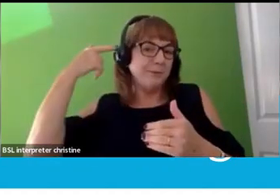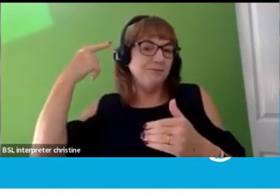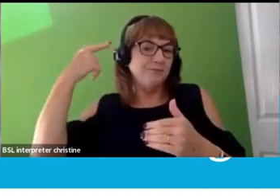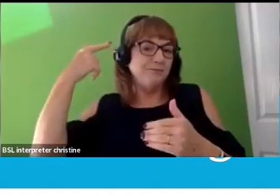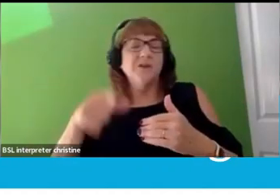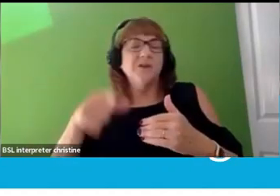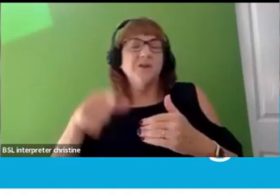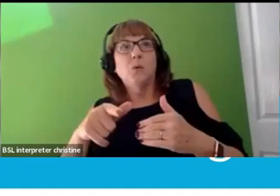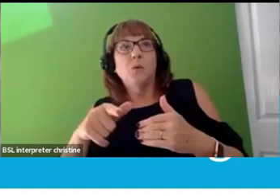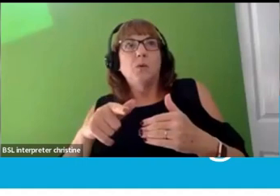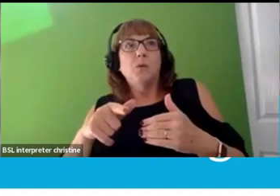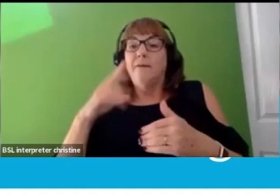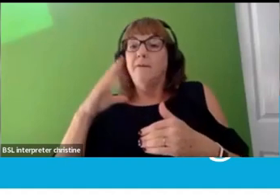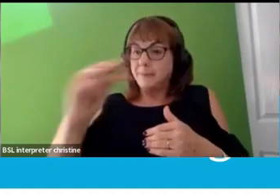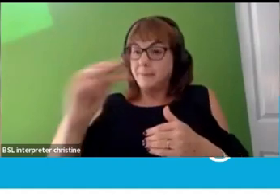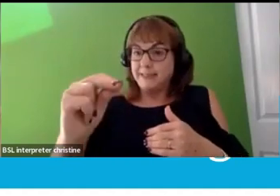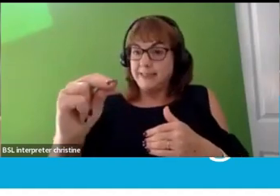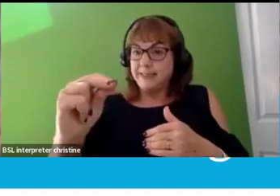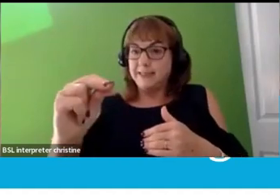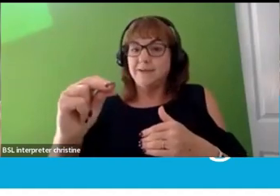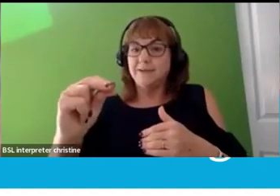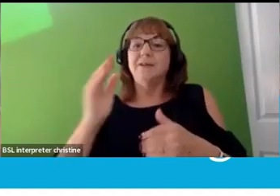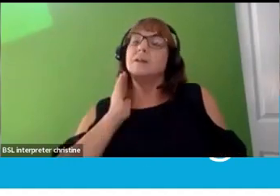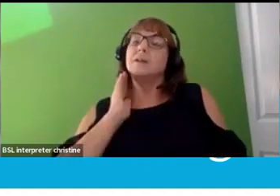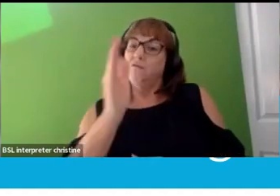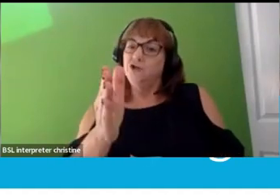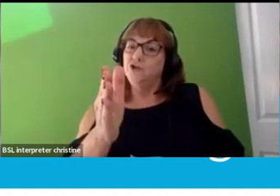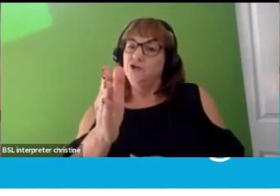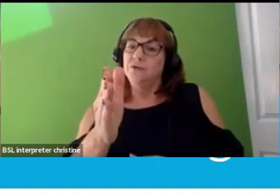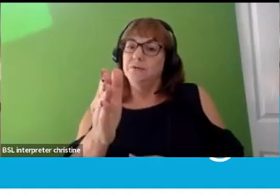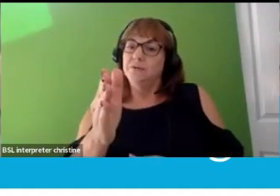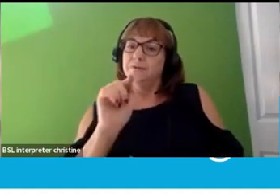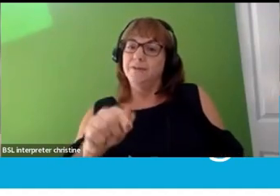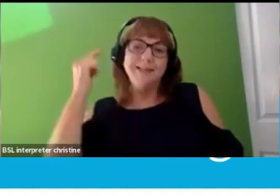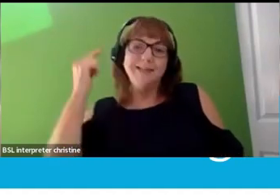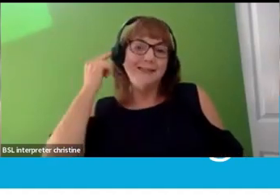that we're moving in. In the Bible when the disciples in the storm, the storm is absolutely